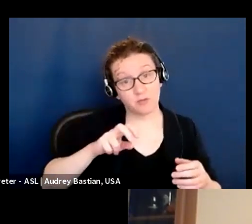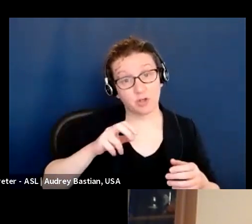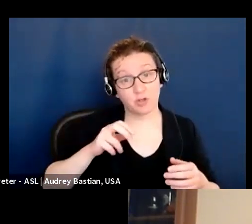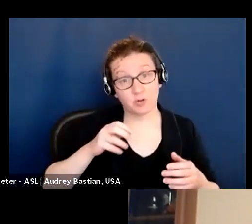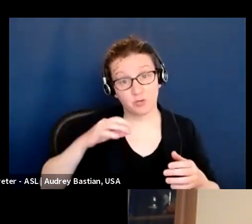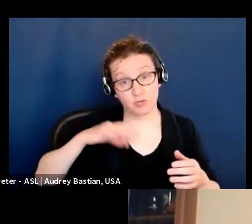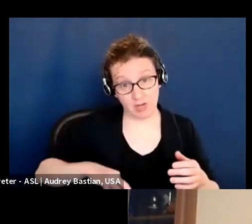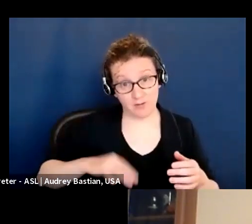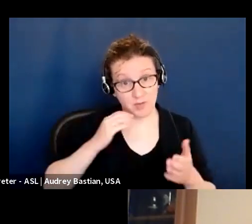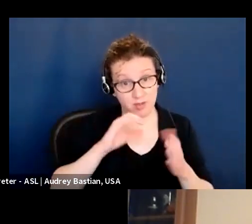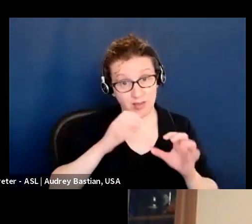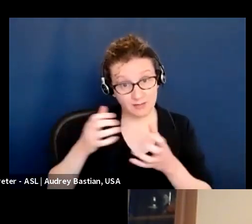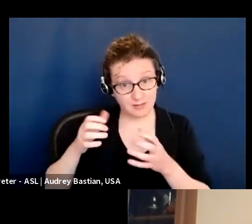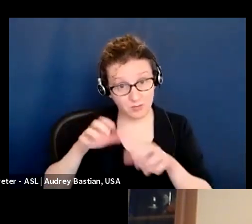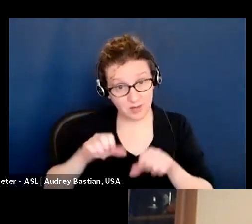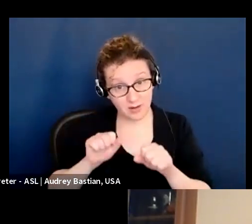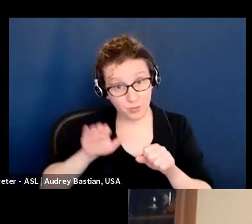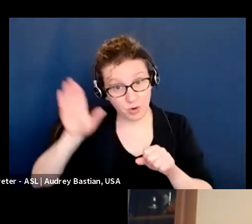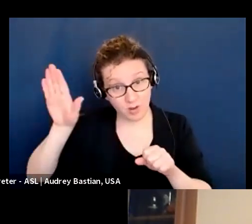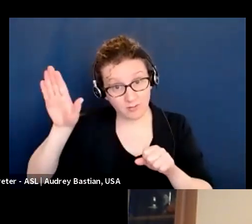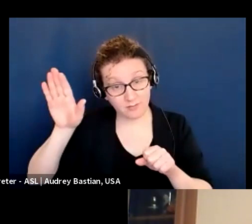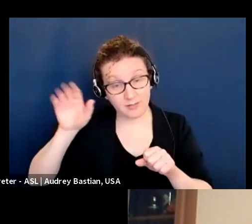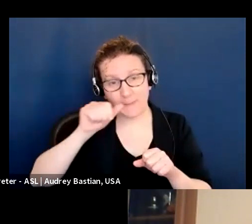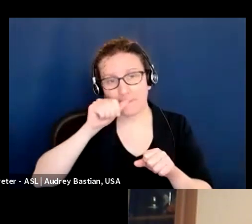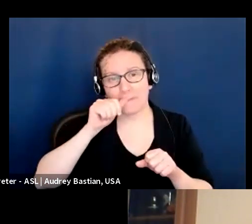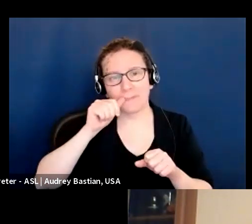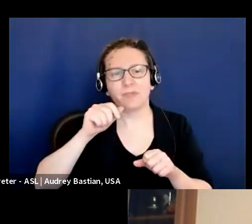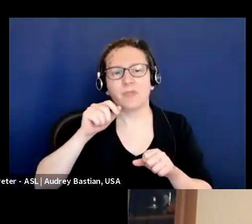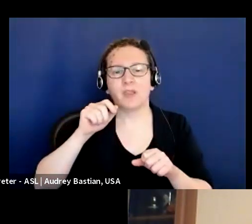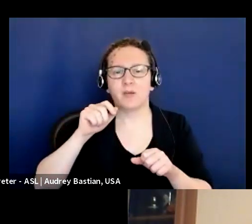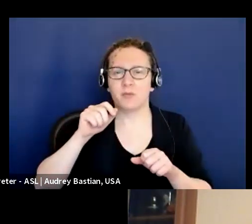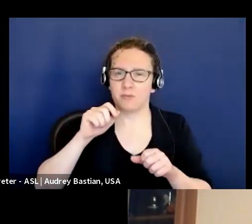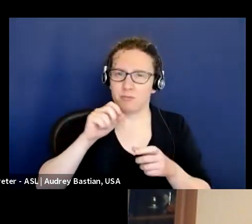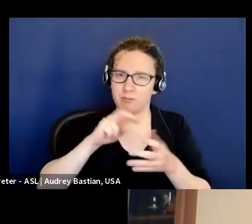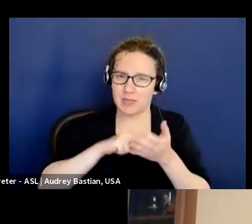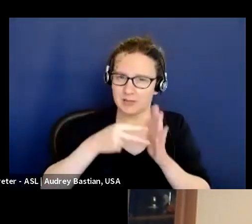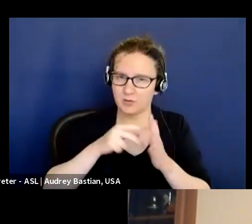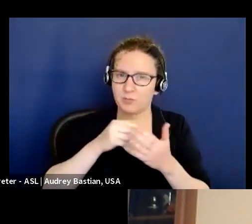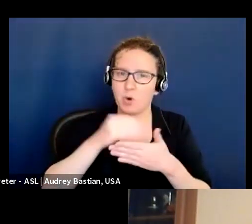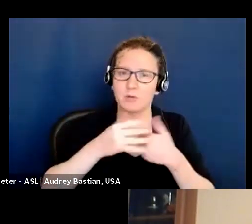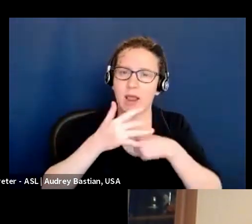for the classes you take abroad. It makes those programs eligible for federal financial aid.